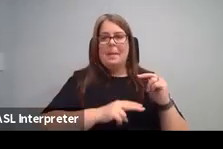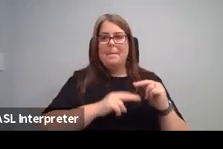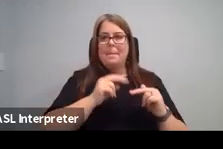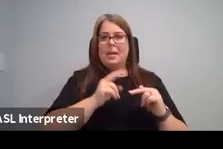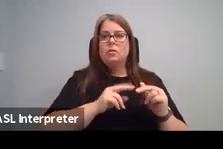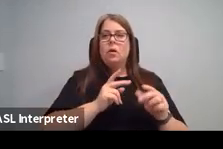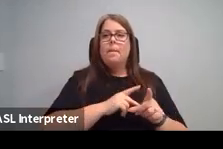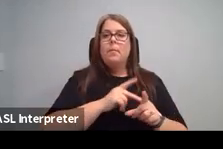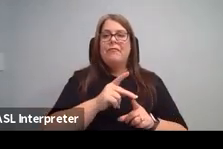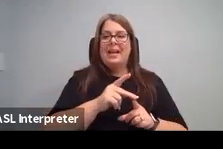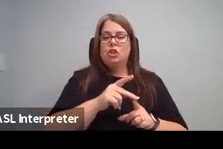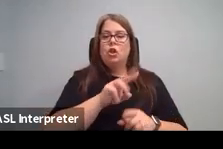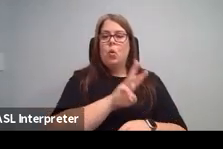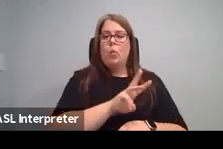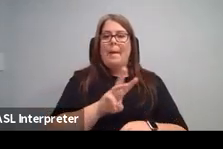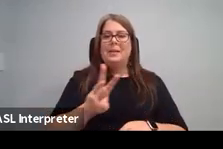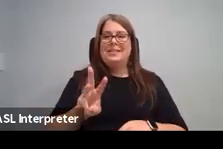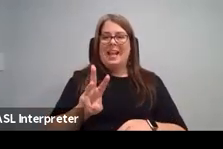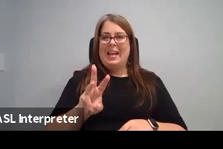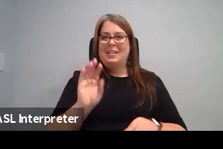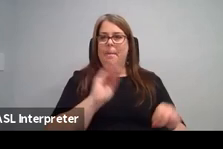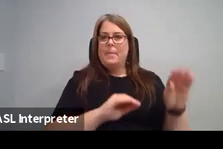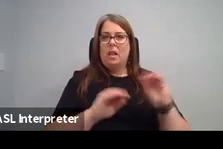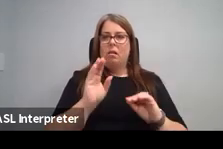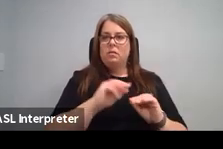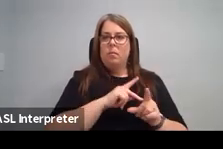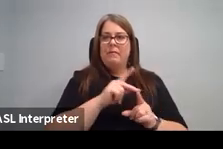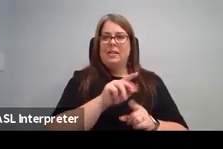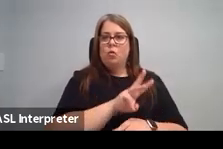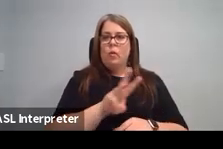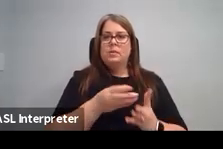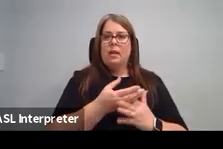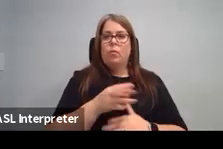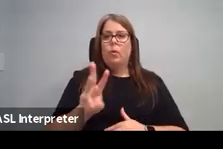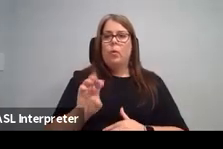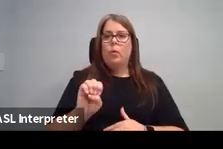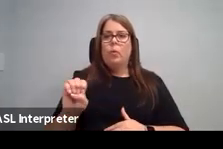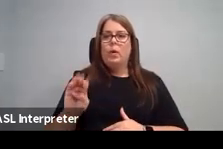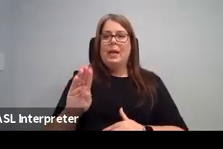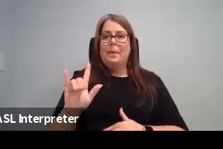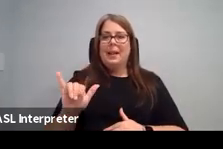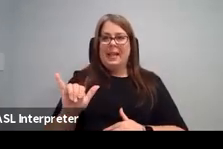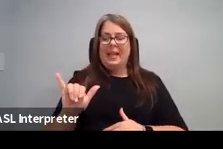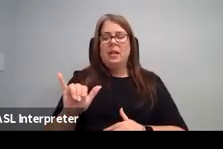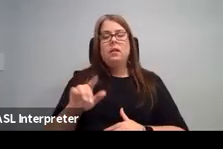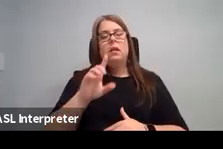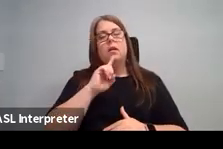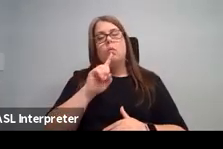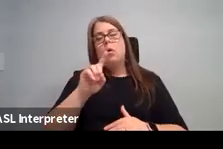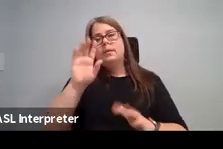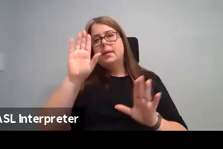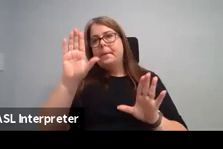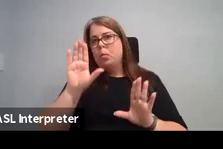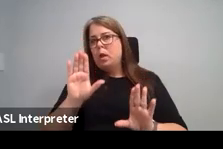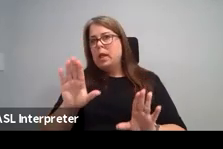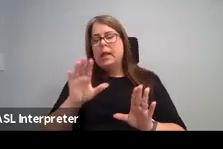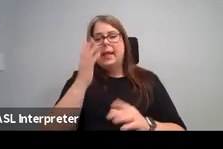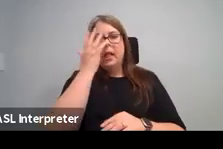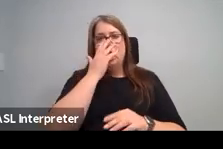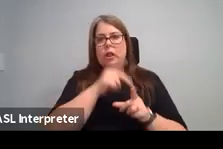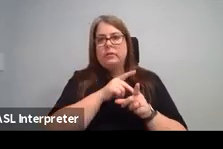Allison Frenzel : It's drag and drop. It's really a direct easy format. It was brilliant. It looked professional, they were able to like talk about their interest iterative process.